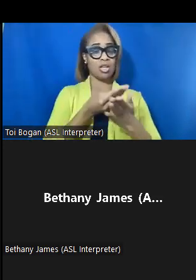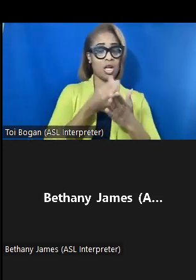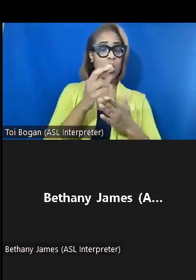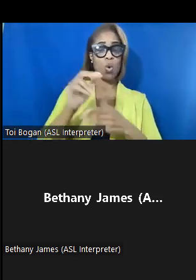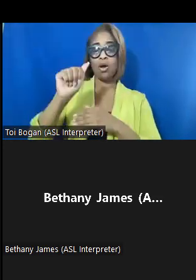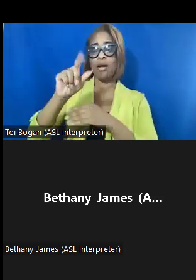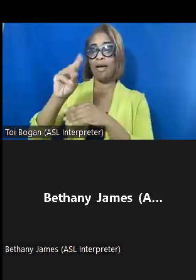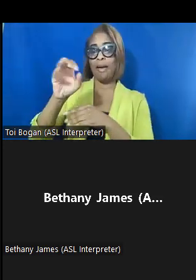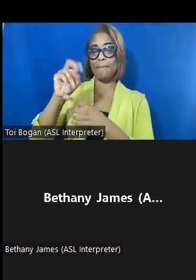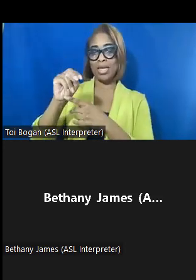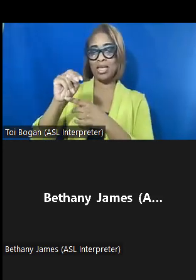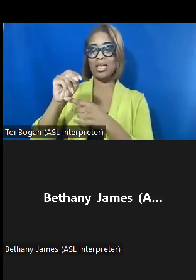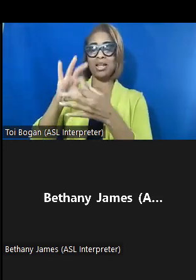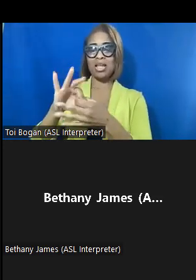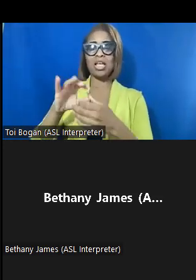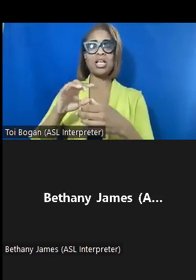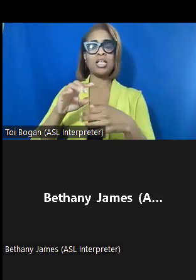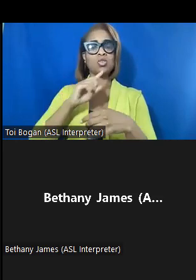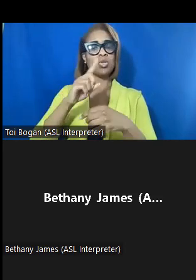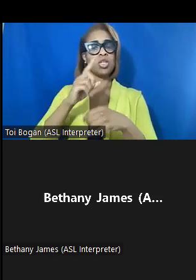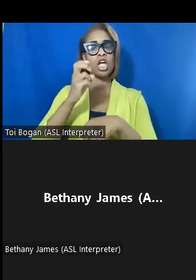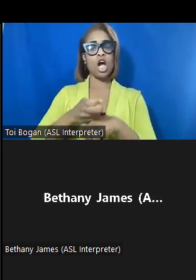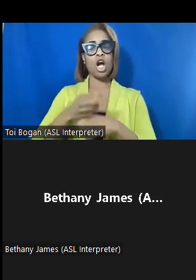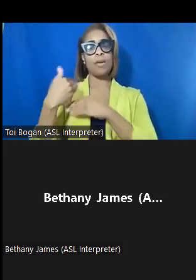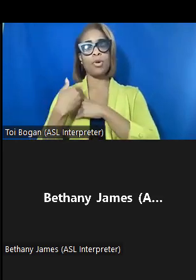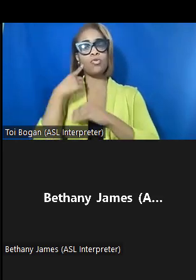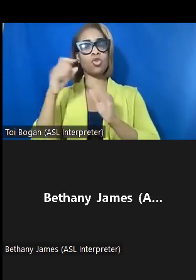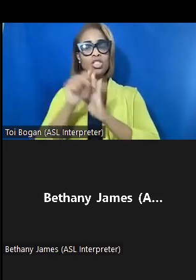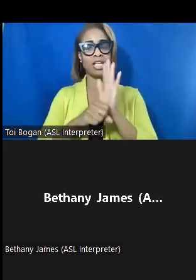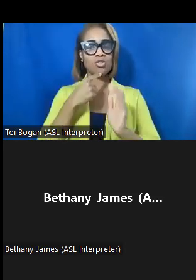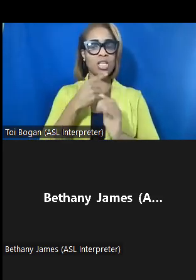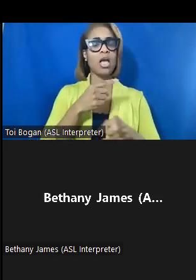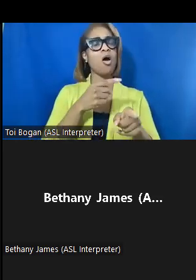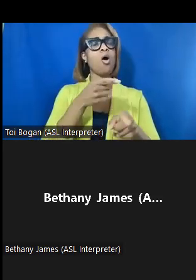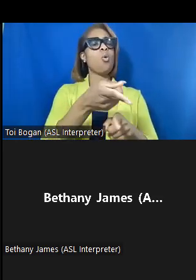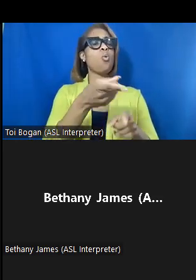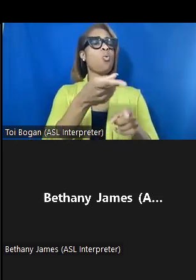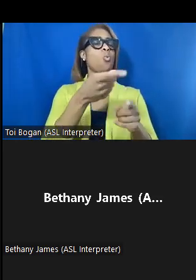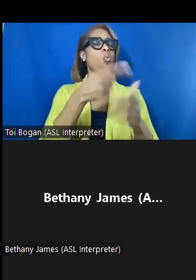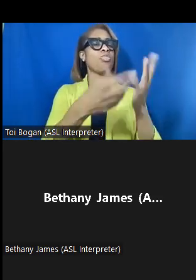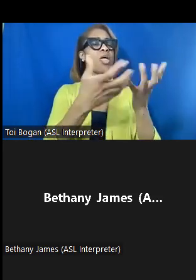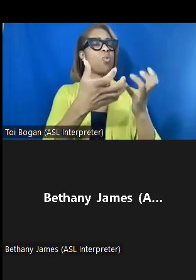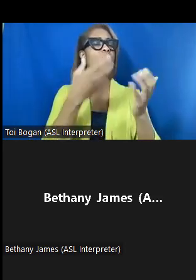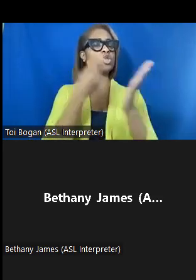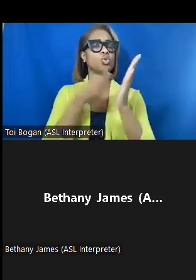a very hard burden to meet for a state to say, oh, what the person is asking for is just too expensive, because generally it's not.